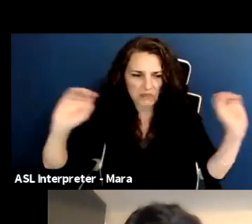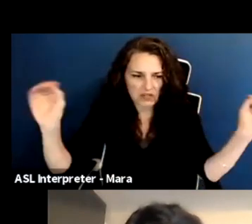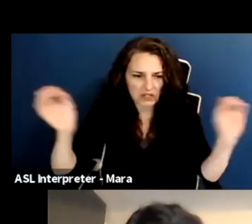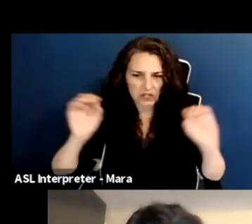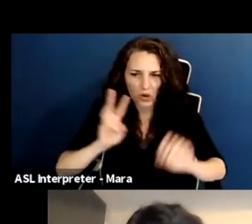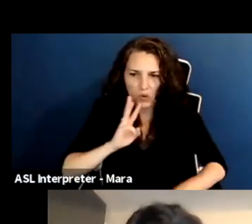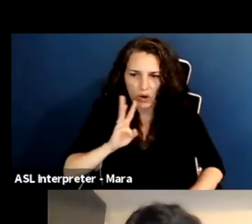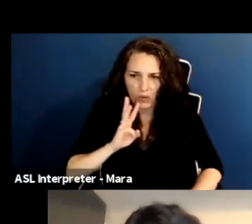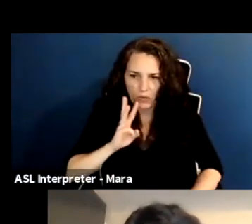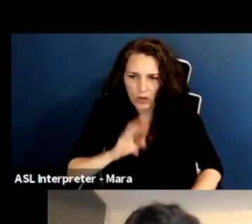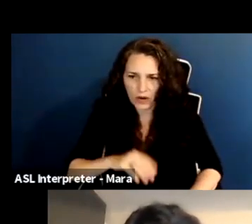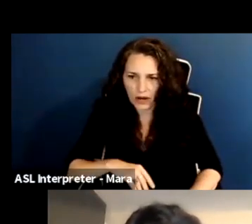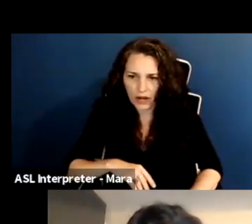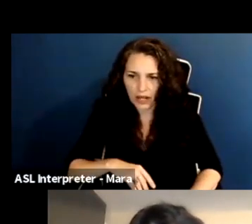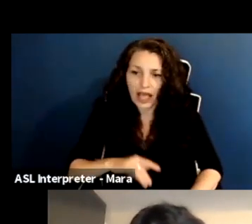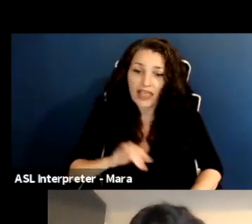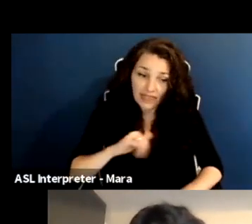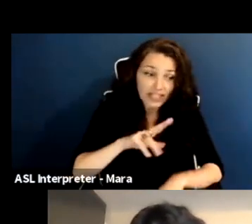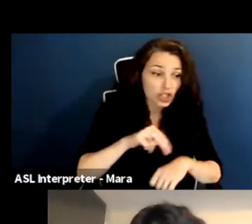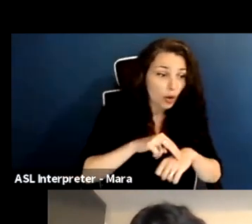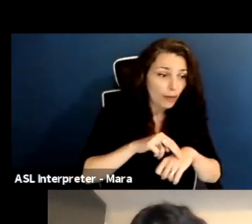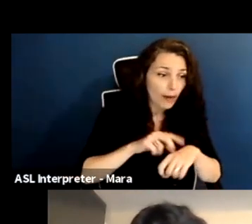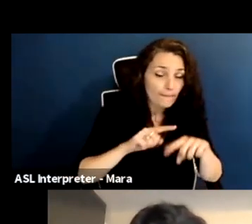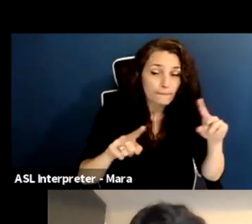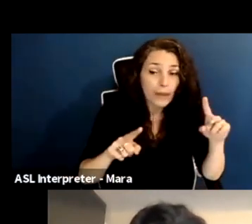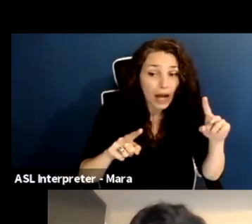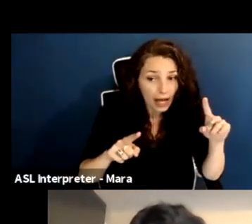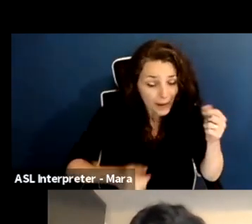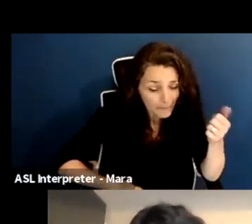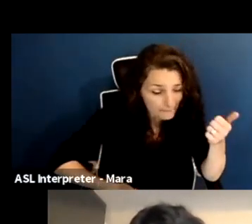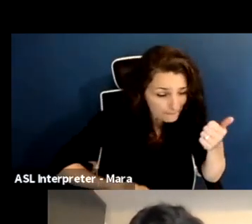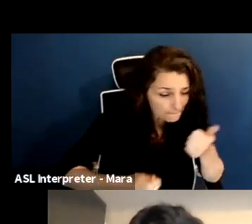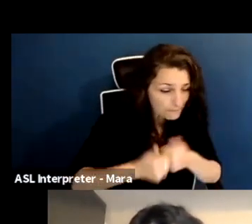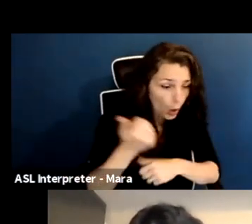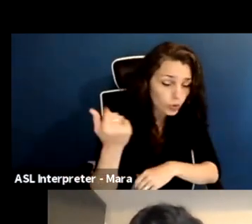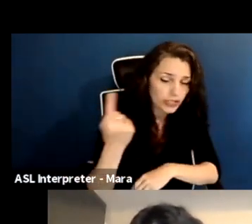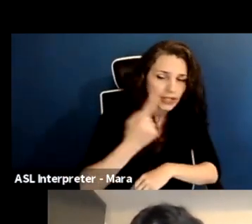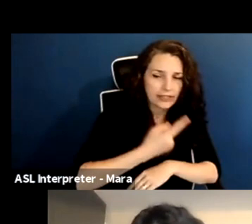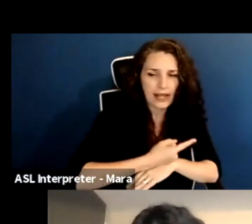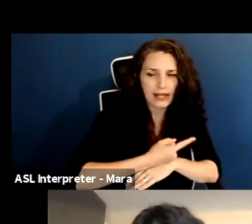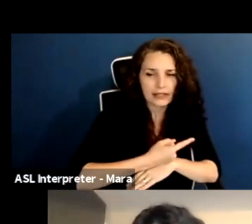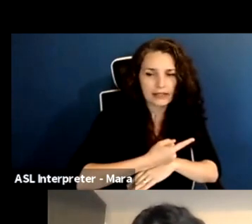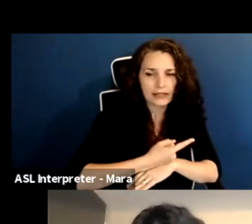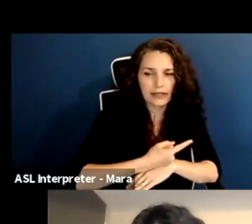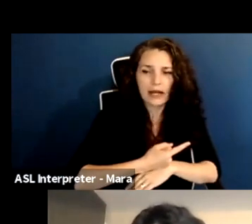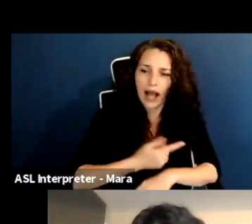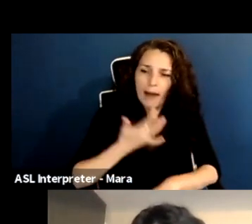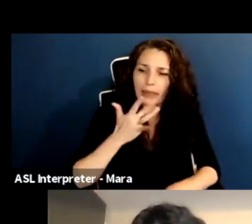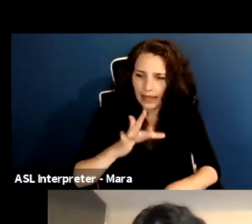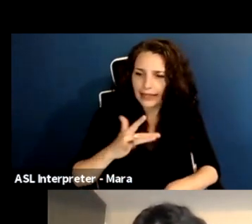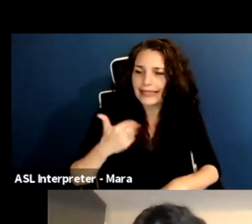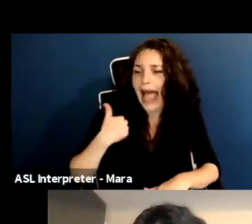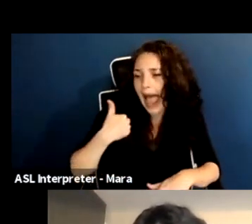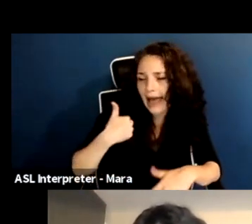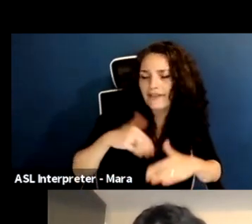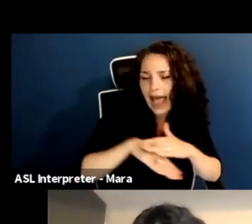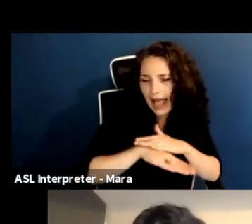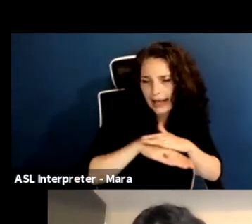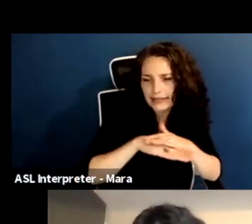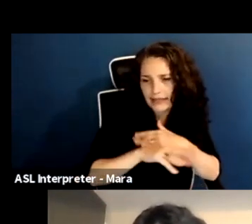that most of the days I do have this access to water, right? Knowing that other people don't have this access, it really bothers me.